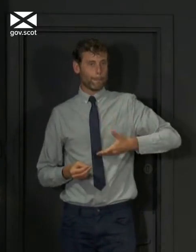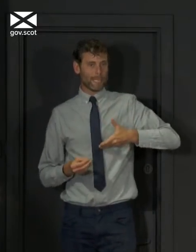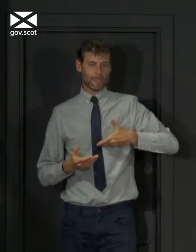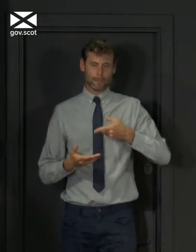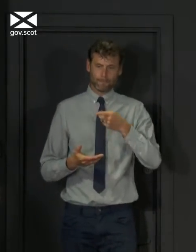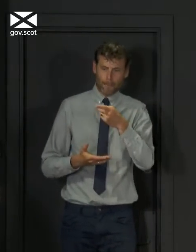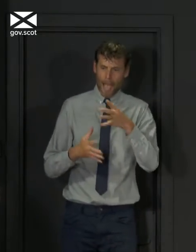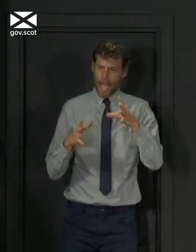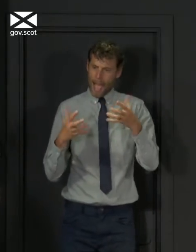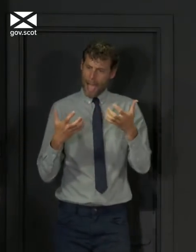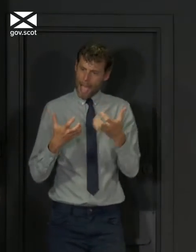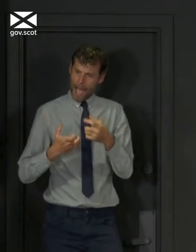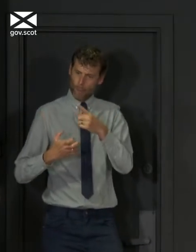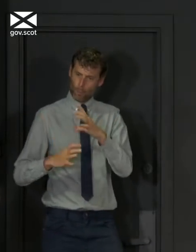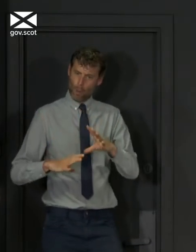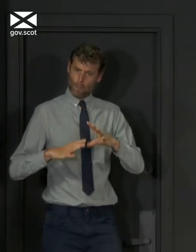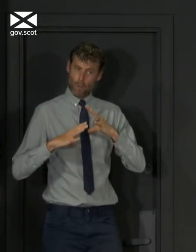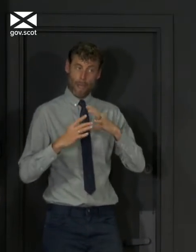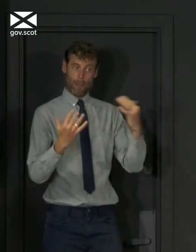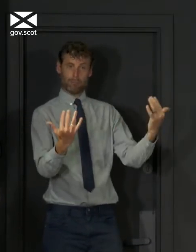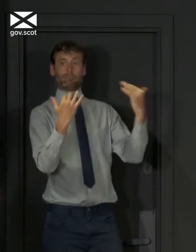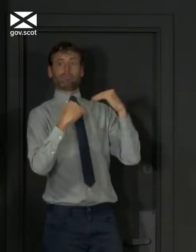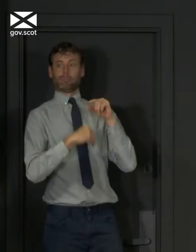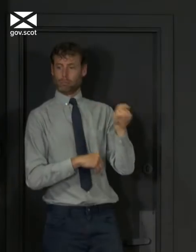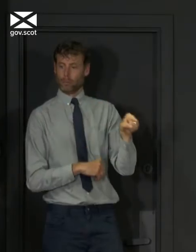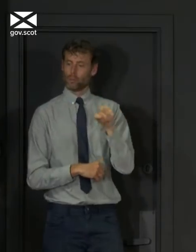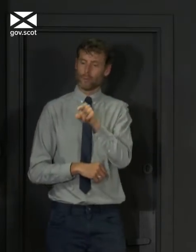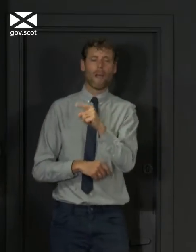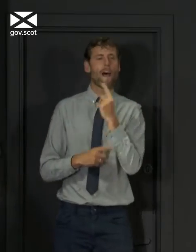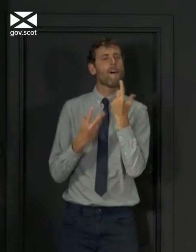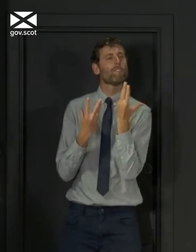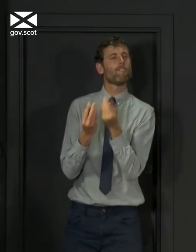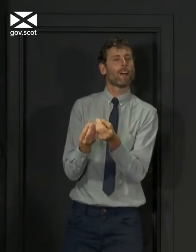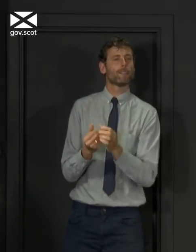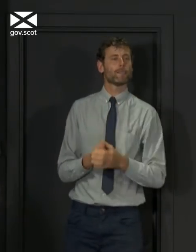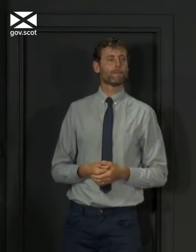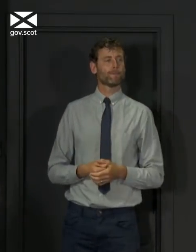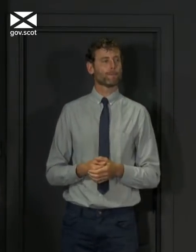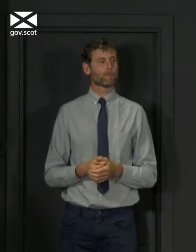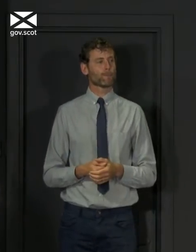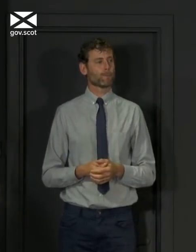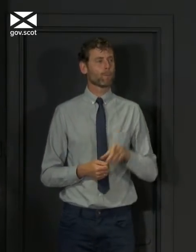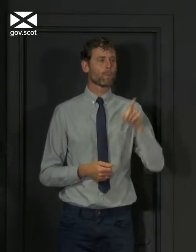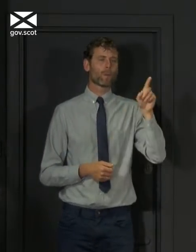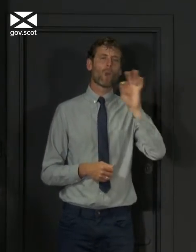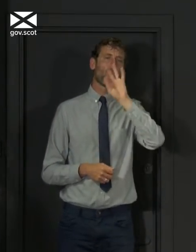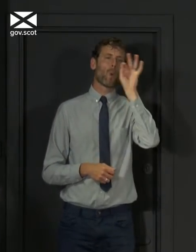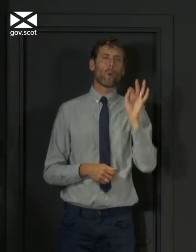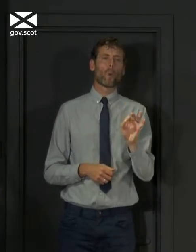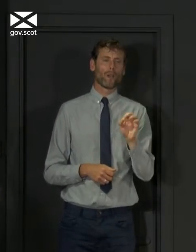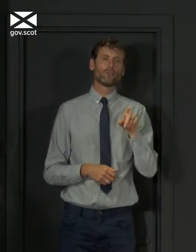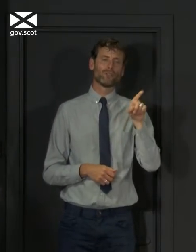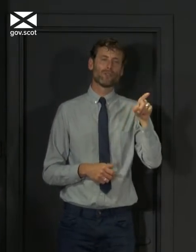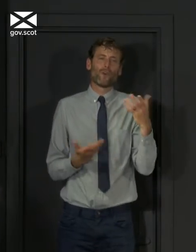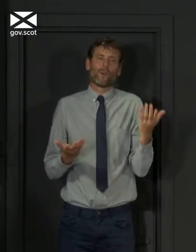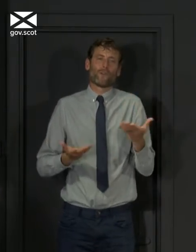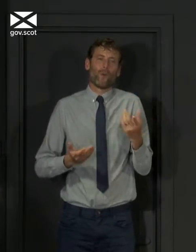any issues effectively. Often these questions understandably are prefaced with the sort